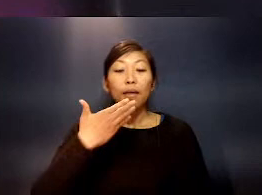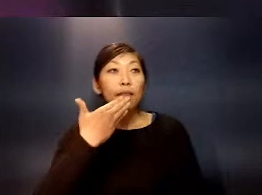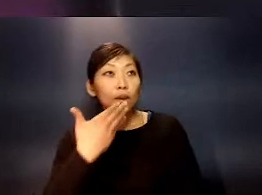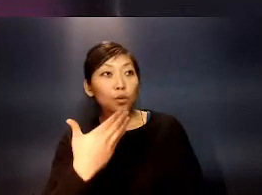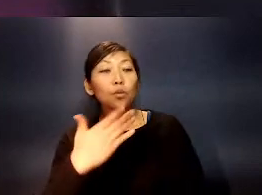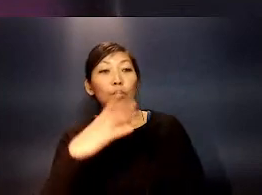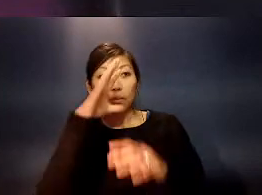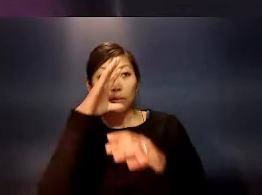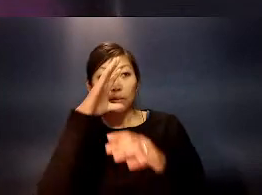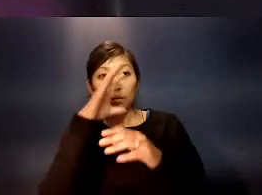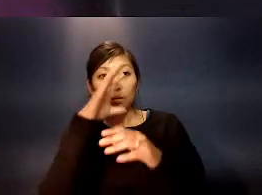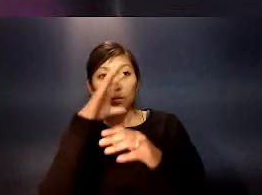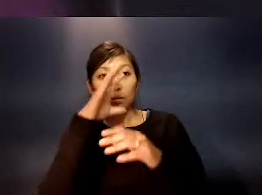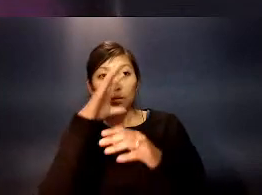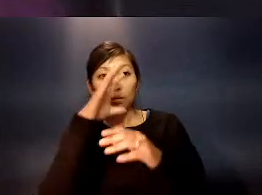MARKUP, COUNCIL MEMBER OSMAN WASN'T HERE TO PROVIDE HIS